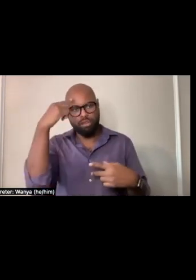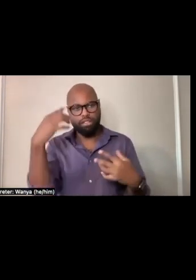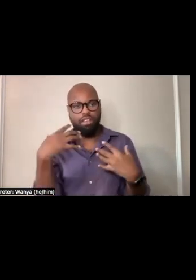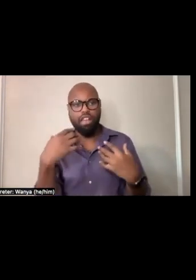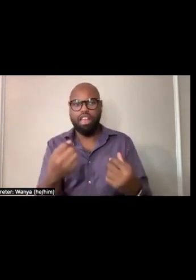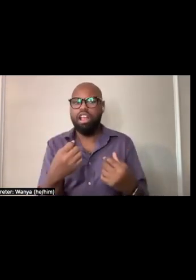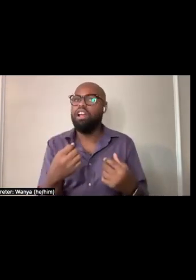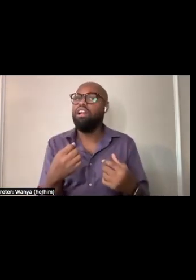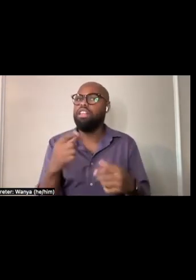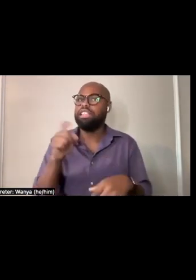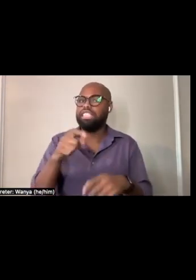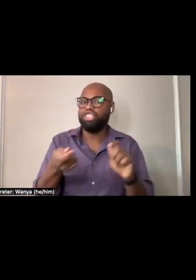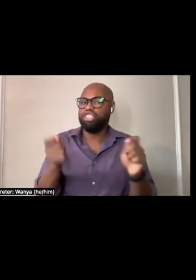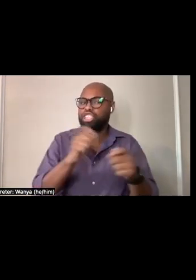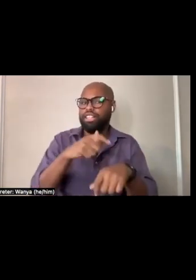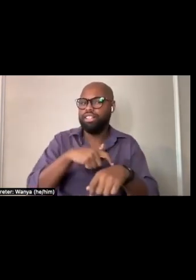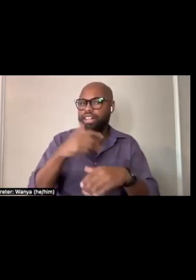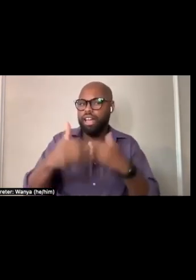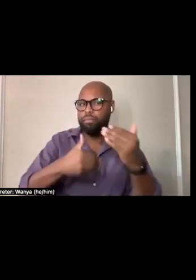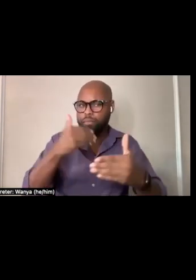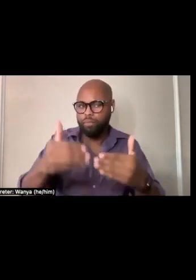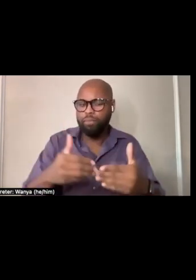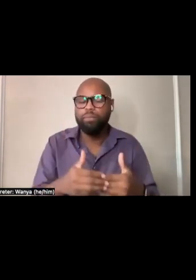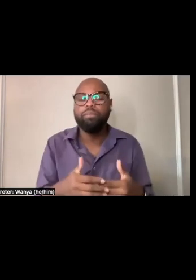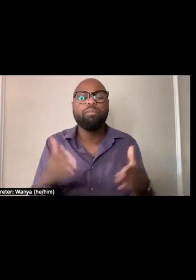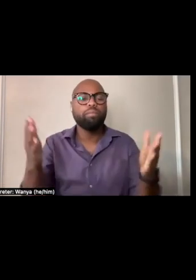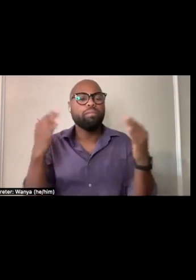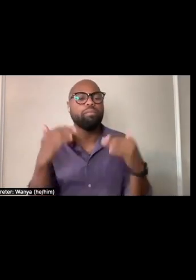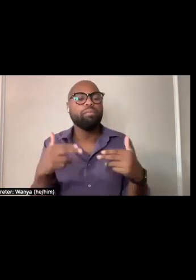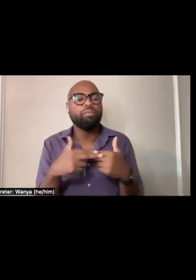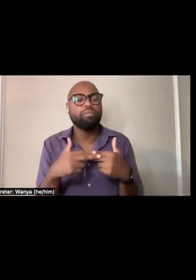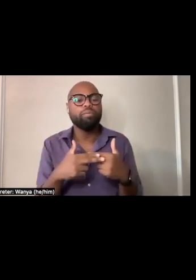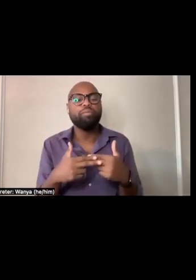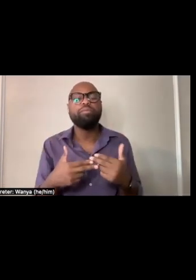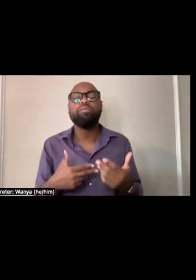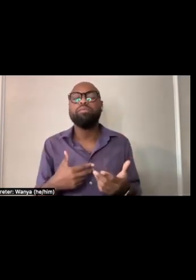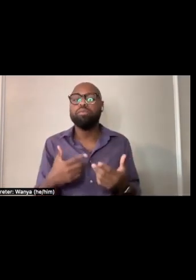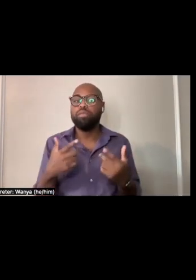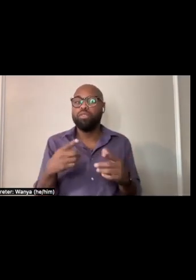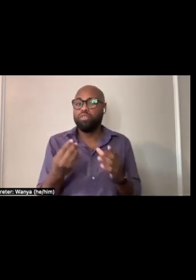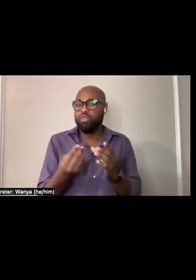So next slide, please. So by the spring of 2020, Oakdays,